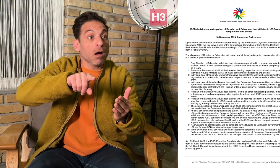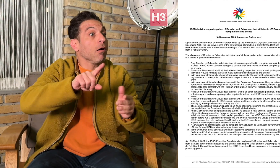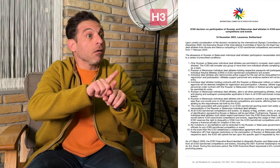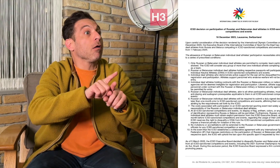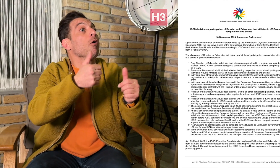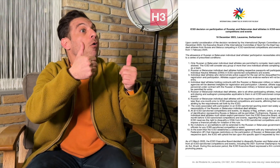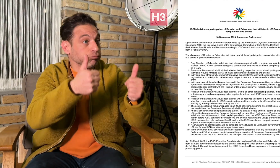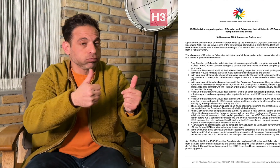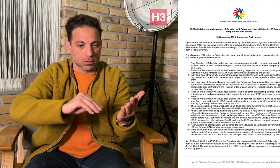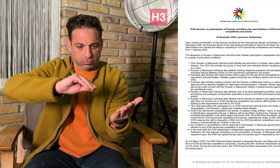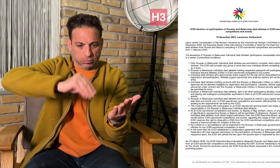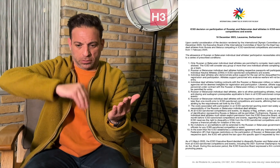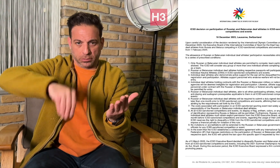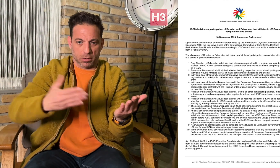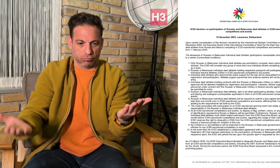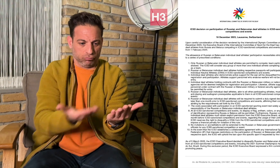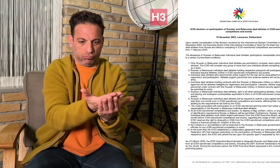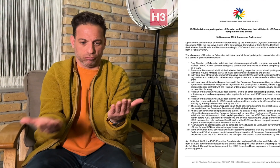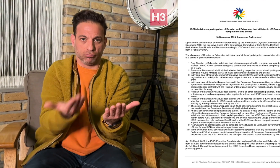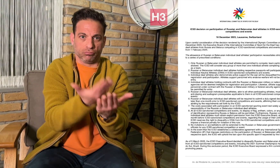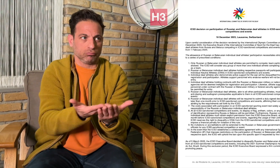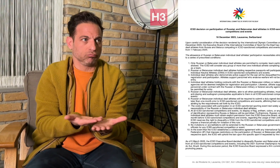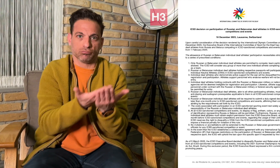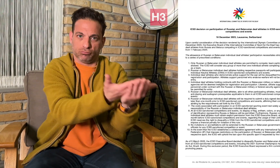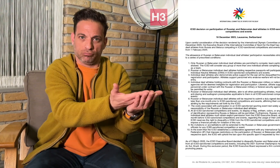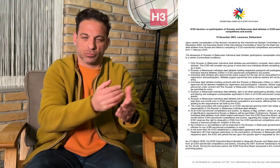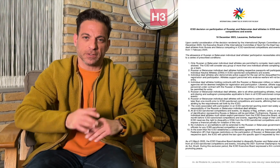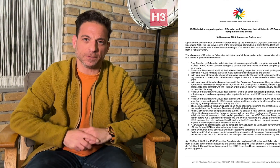Those were the conditions set forth by IOC.